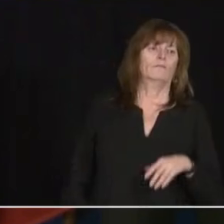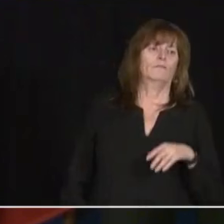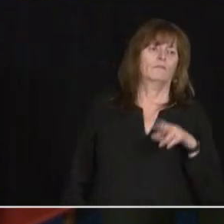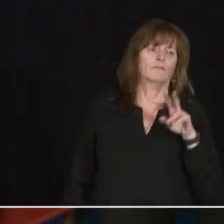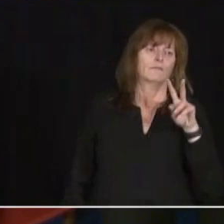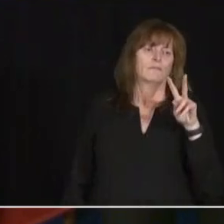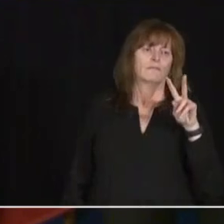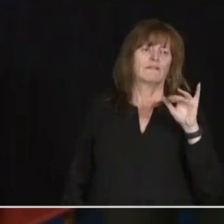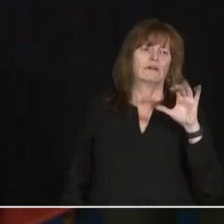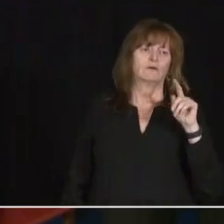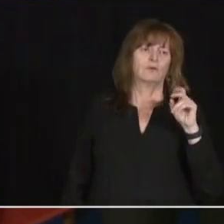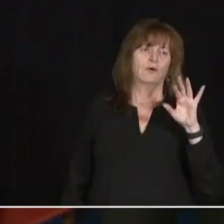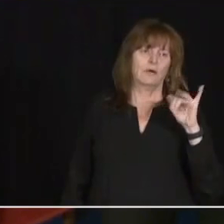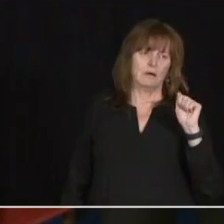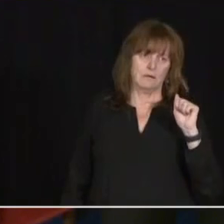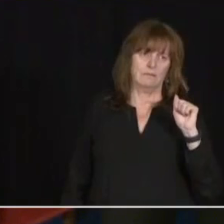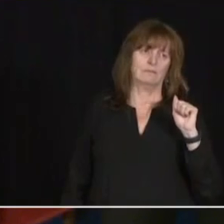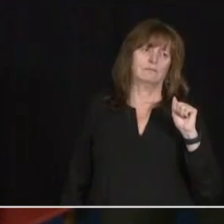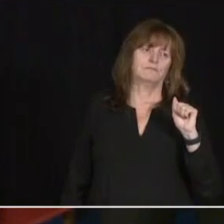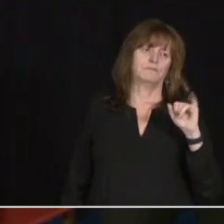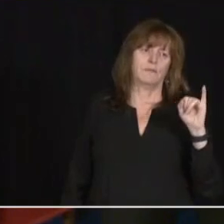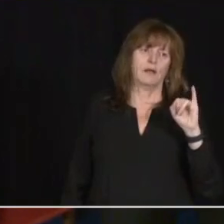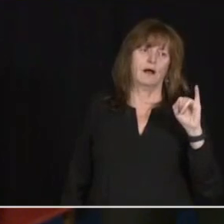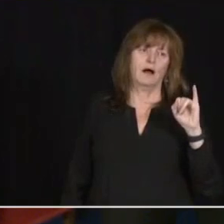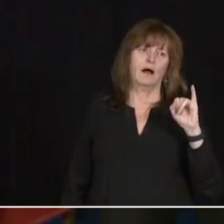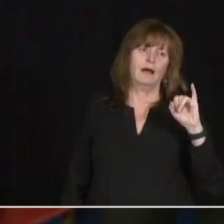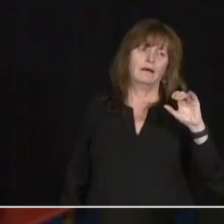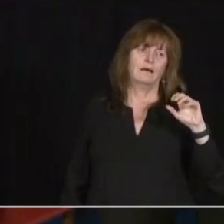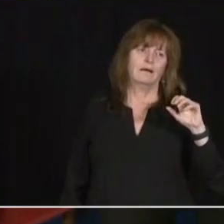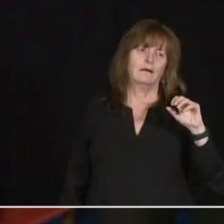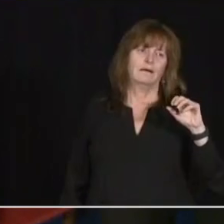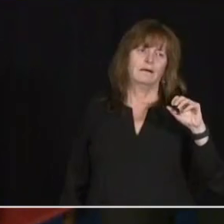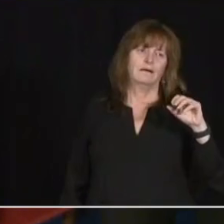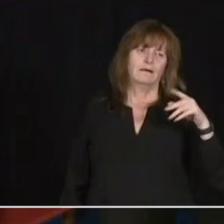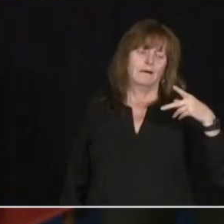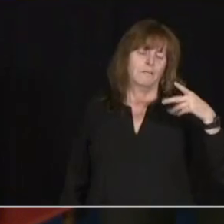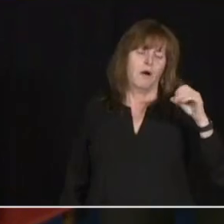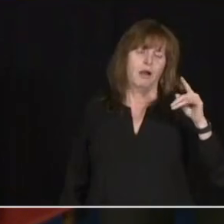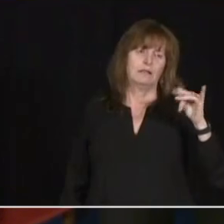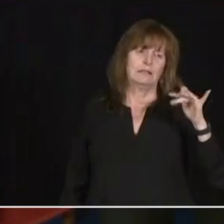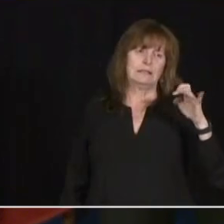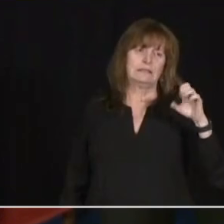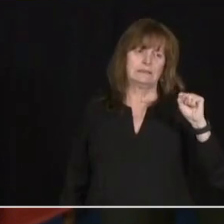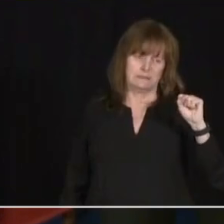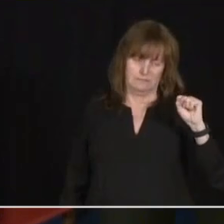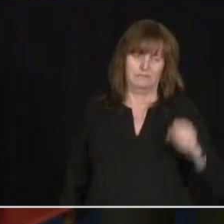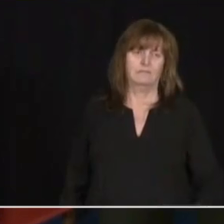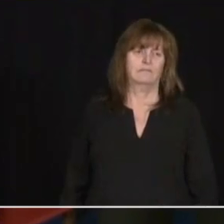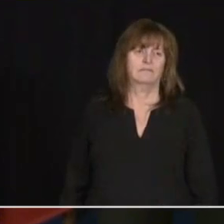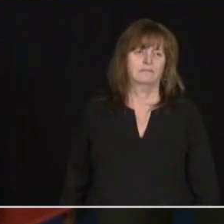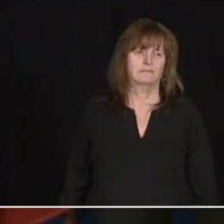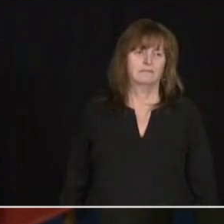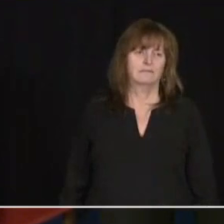The next question comes from Victoria Gibson from i Politics. Hi, Premier.